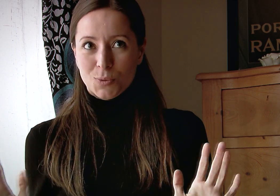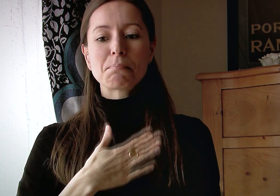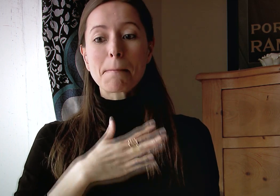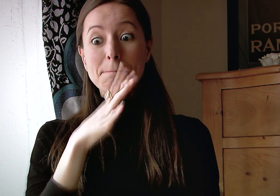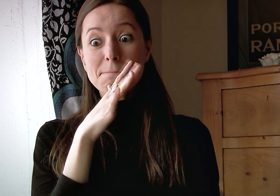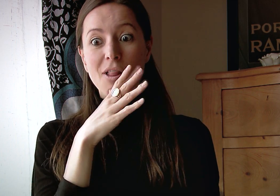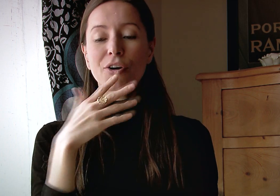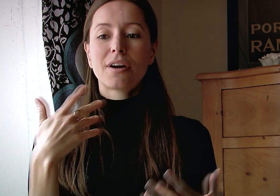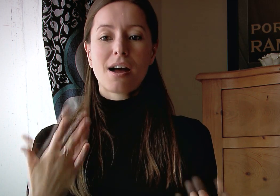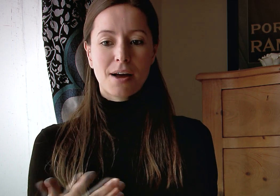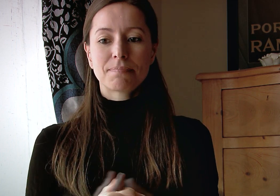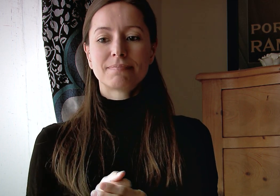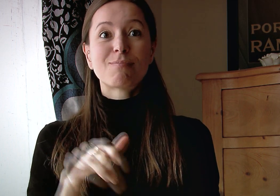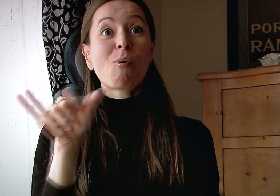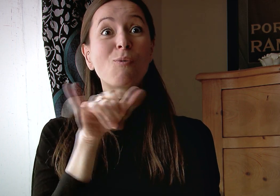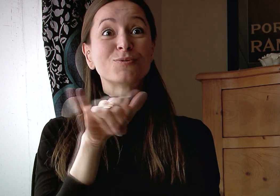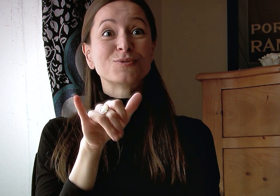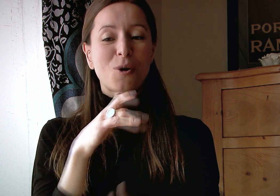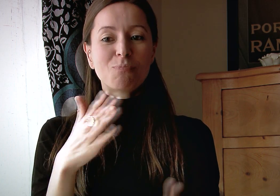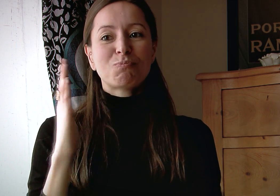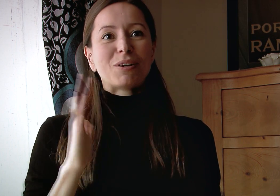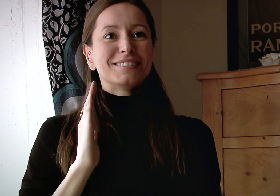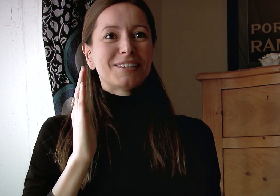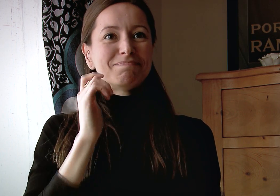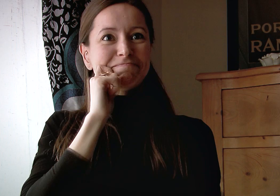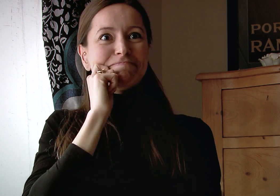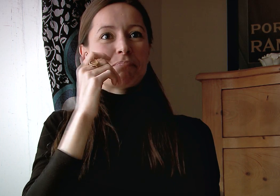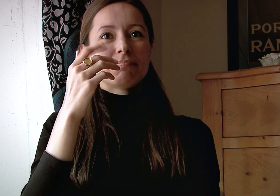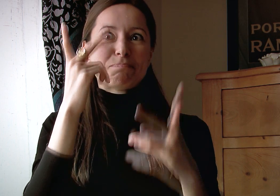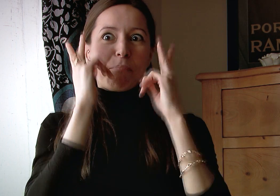My mother was a beautician.